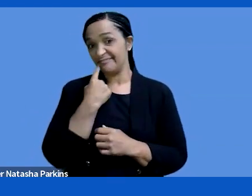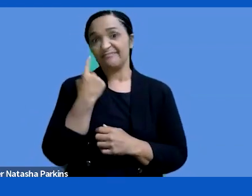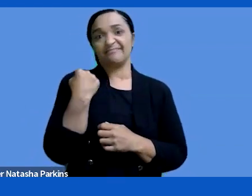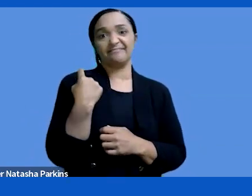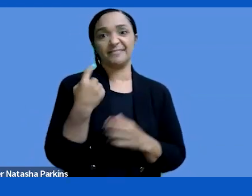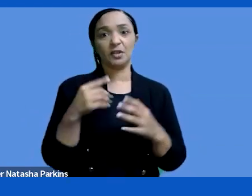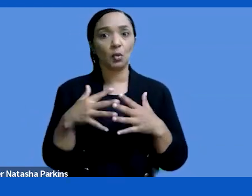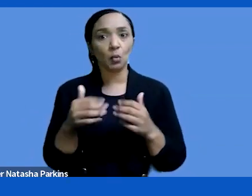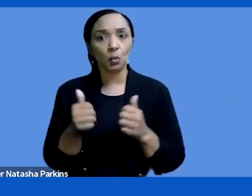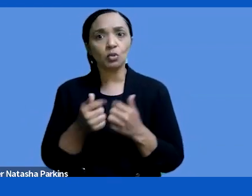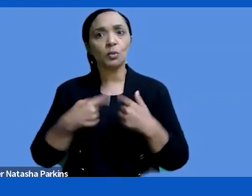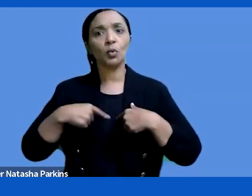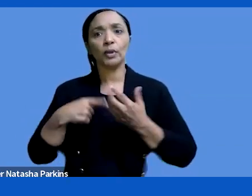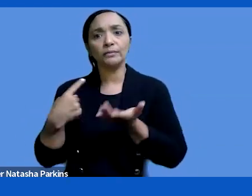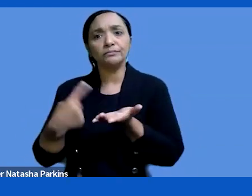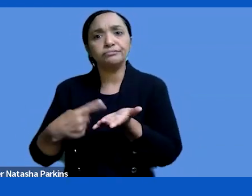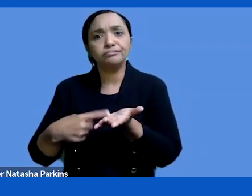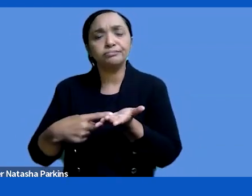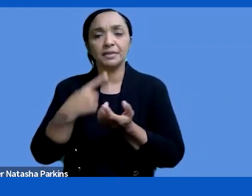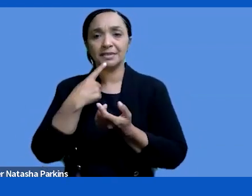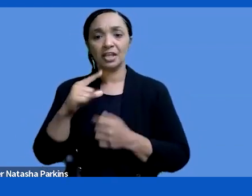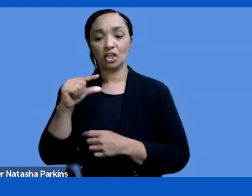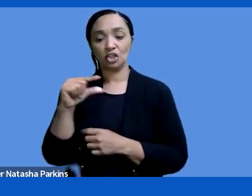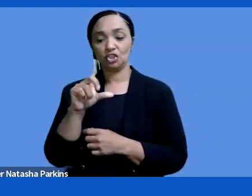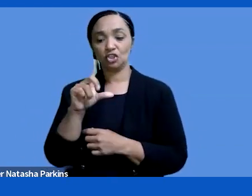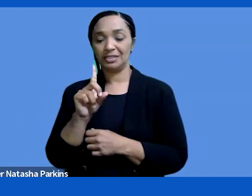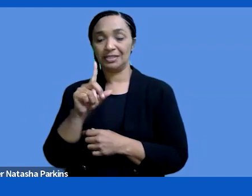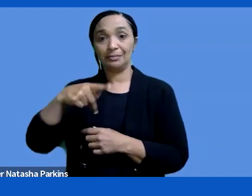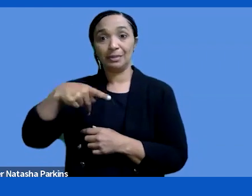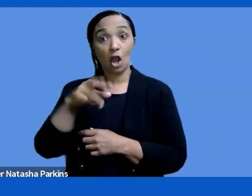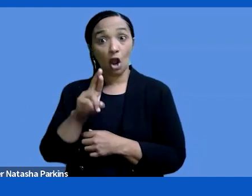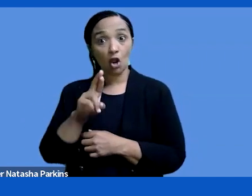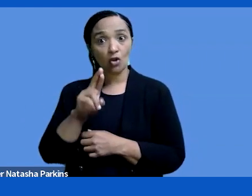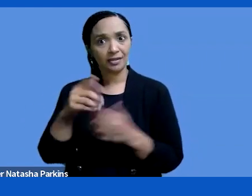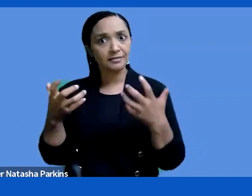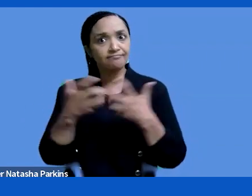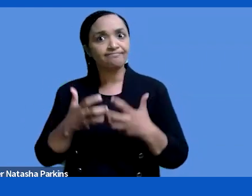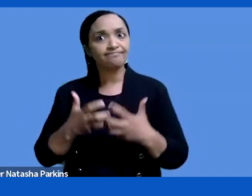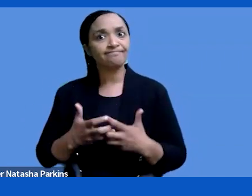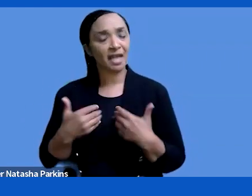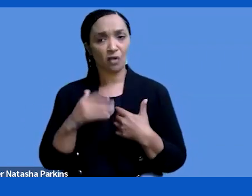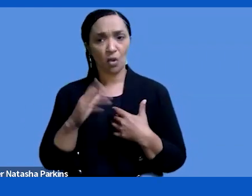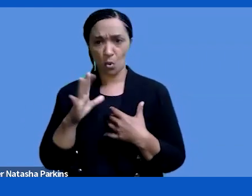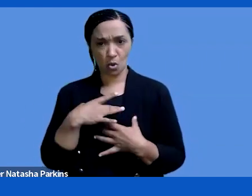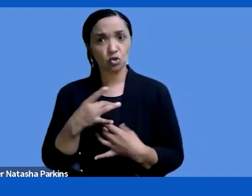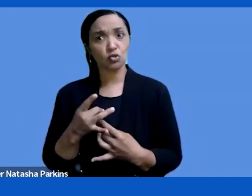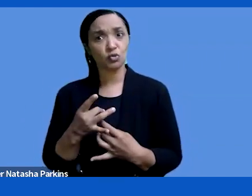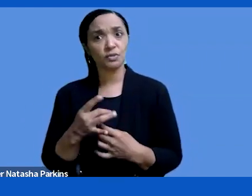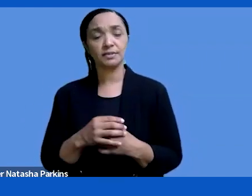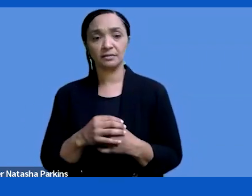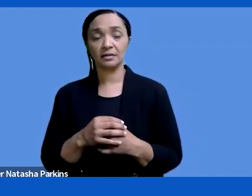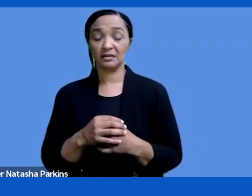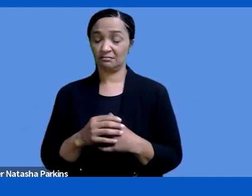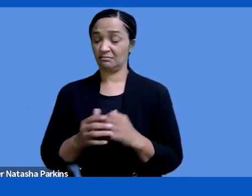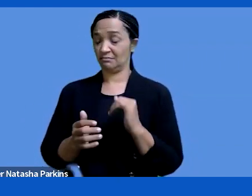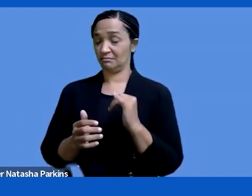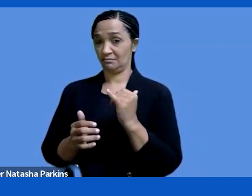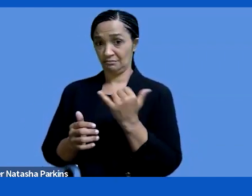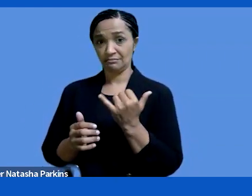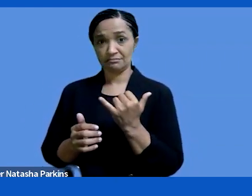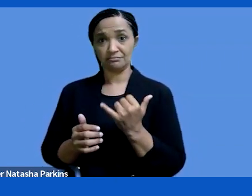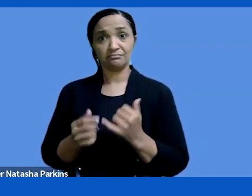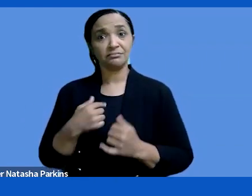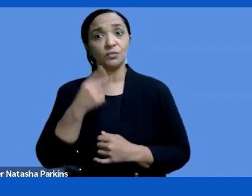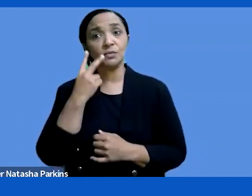angle with the GDPR. It is interesting. >> AINARS FREIMANIS: If it is useful. Some